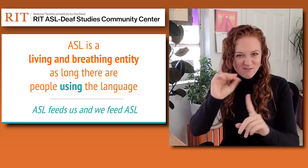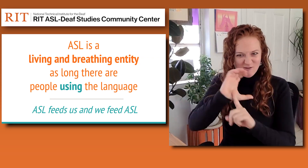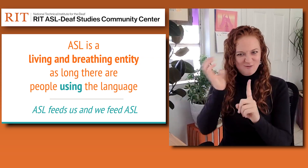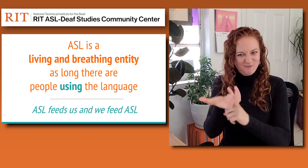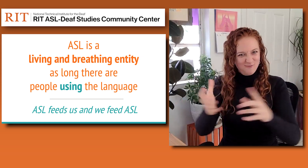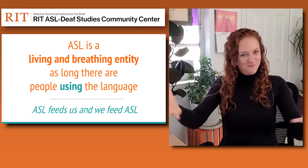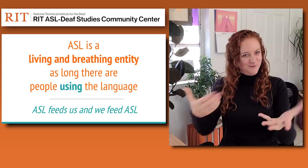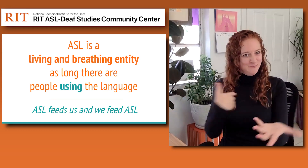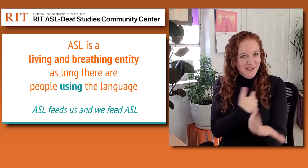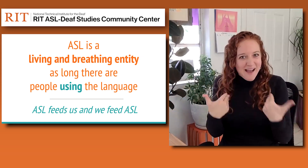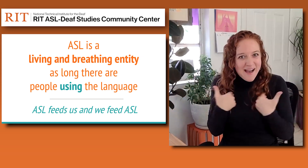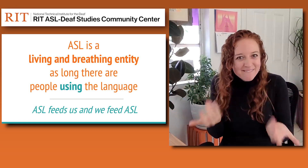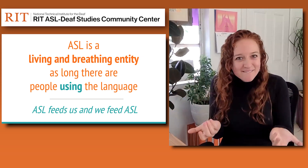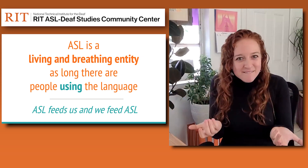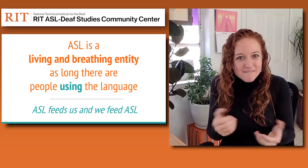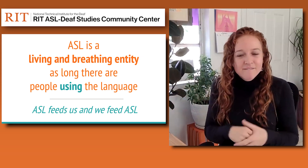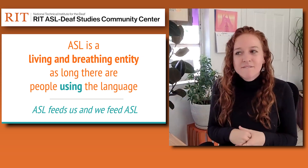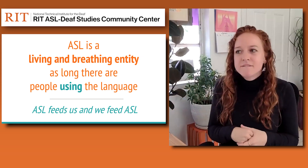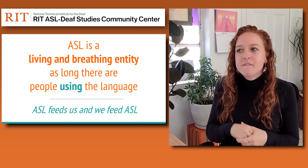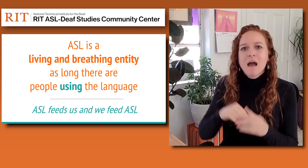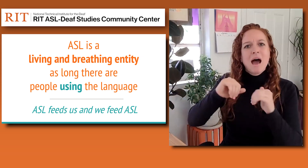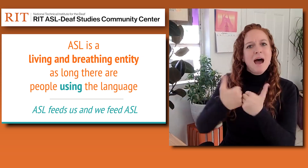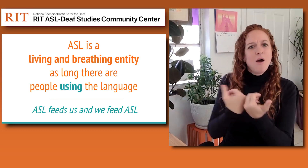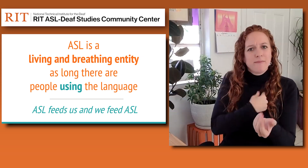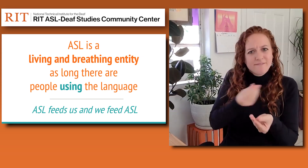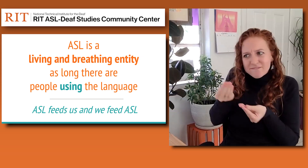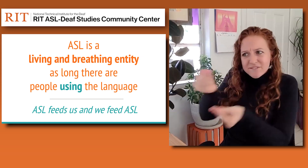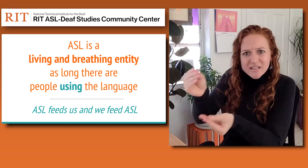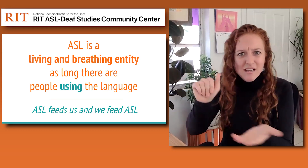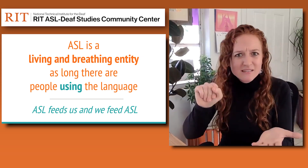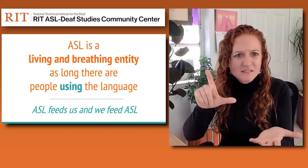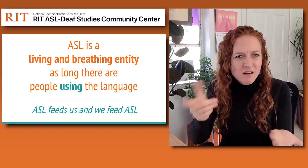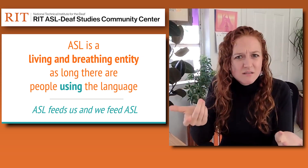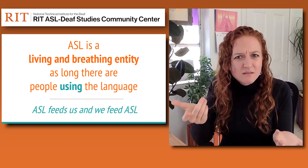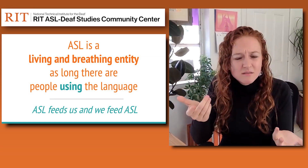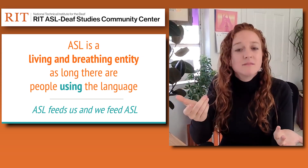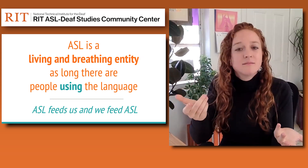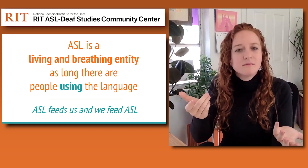ASL is in a beautiful community, and how can we feed that ASL?